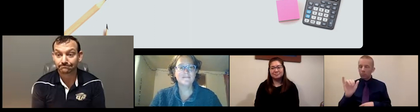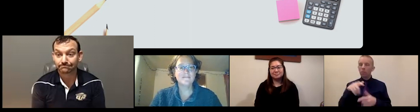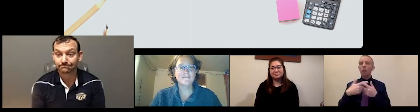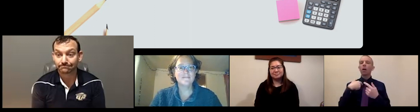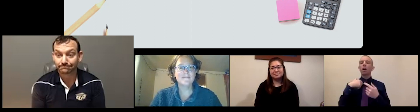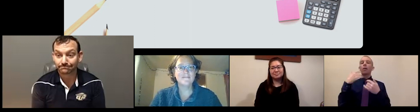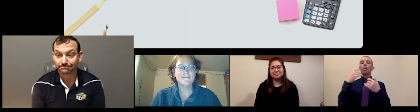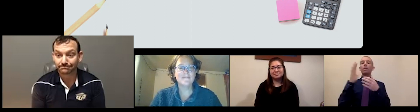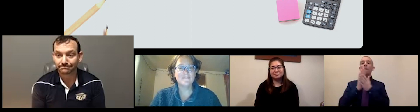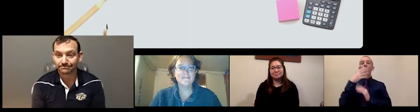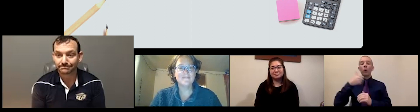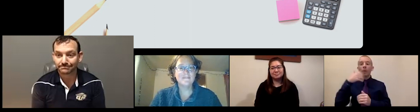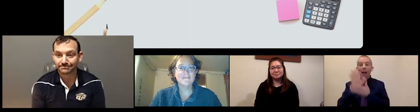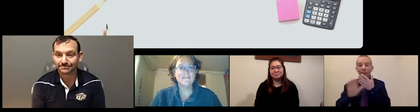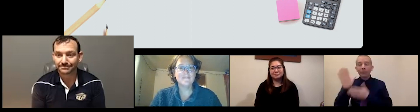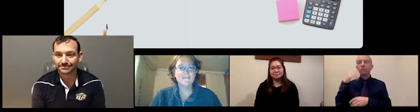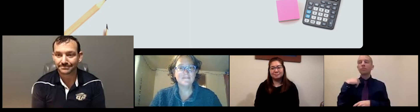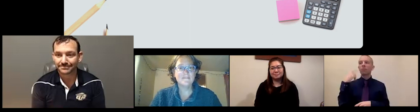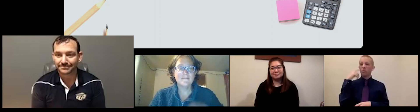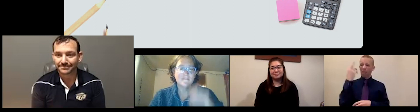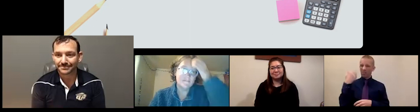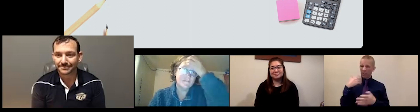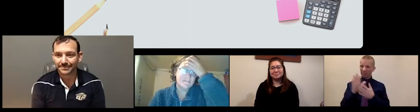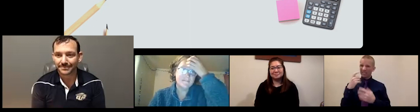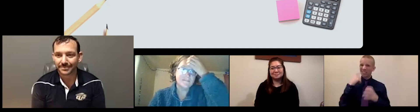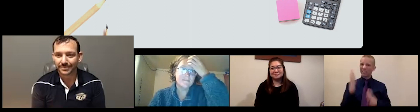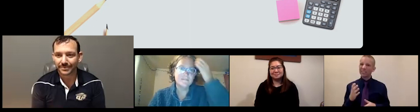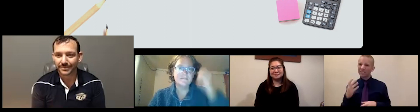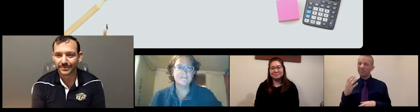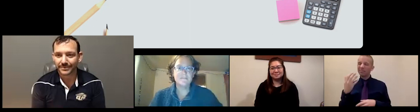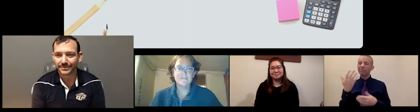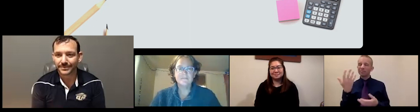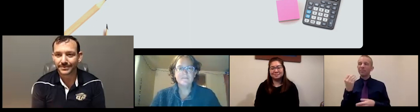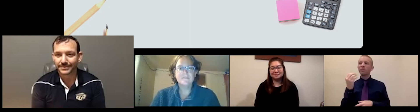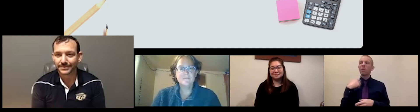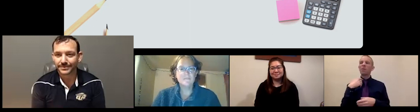Then as I got older and went to college, I realized I wanted to become a dentist.